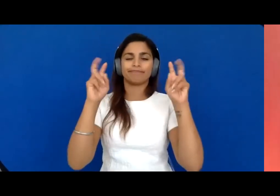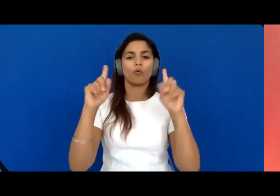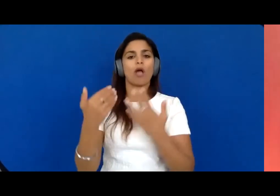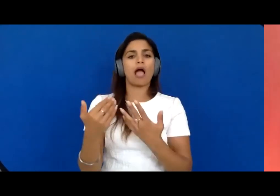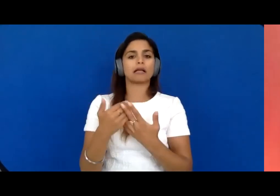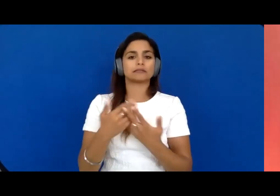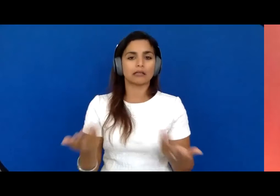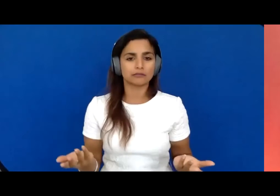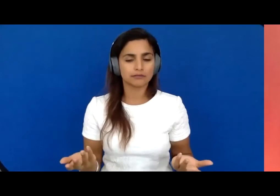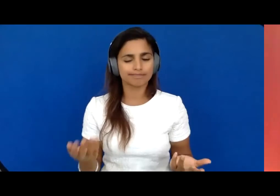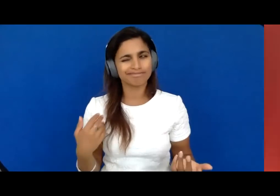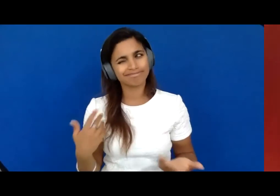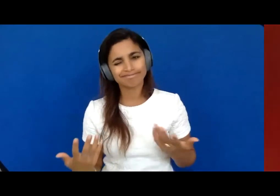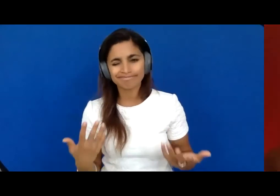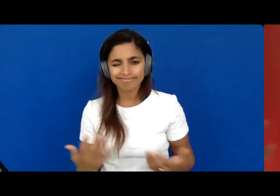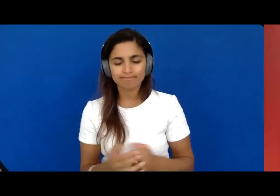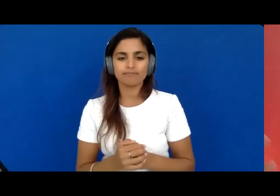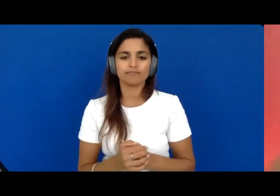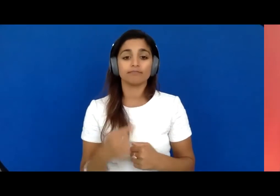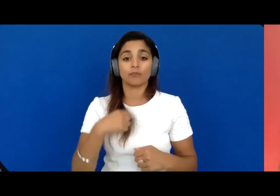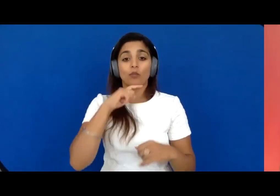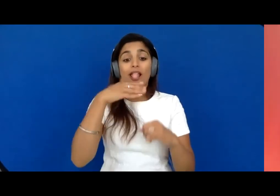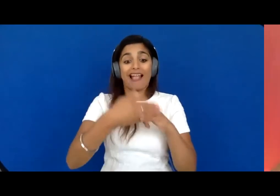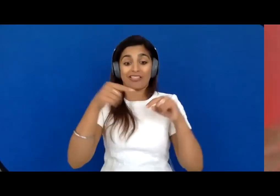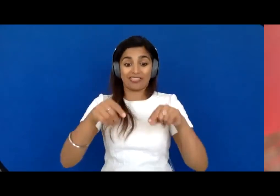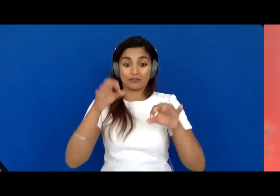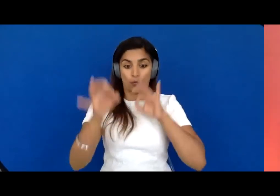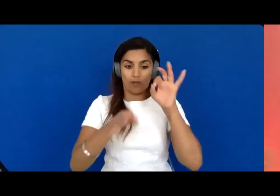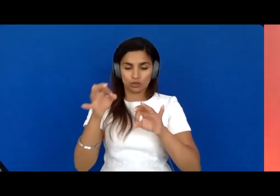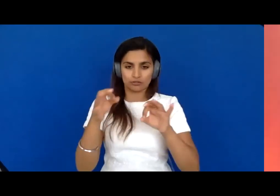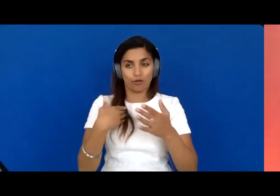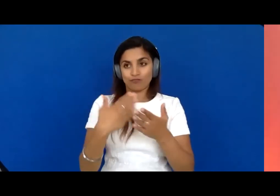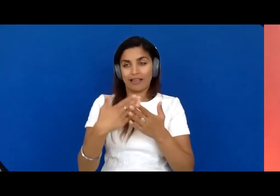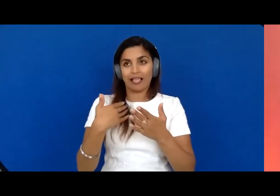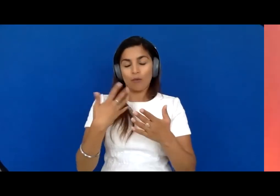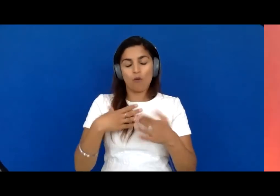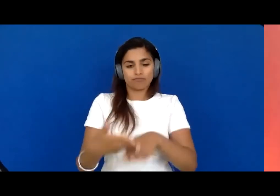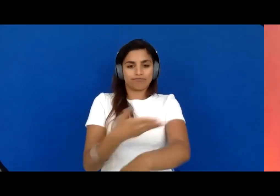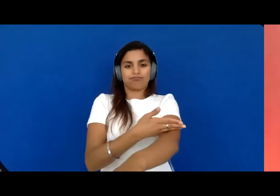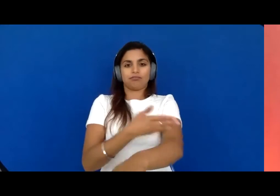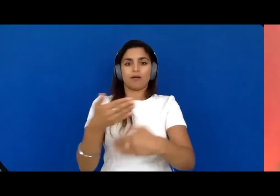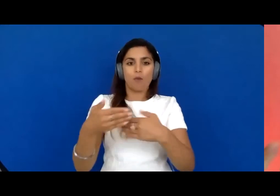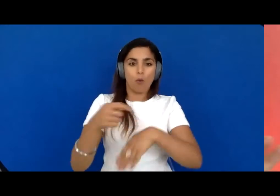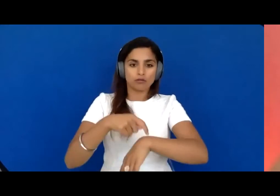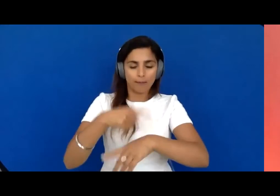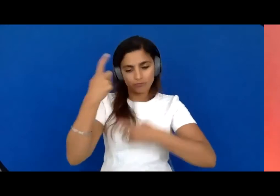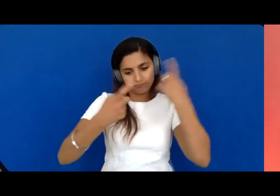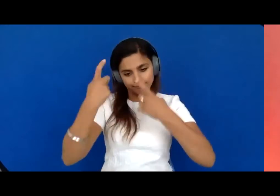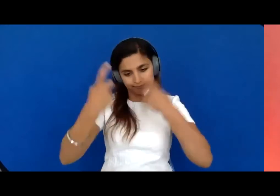to end with these kinds of questions which I was hoping to have had more time to think about in the run-up to the symposium but I didn't but I hope that